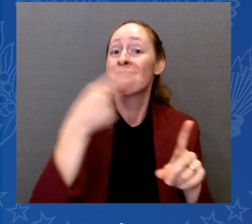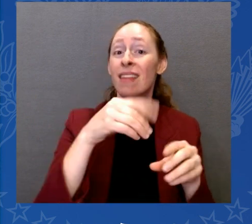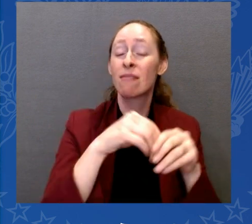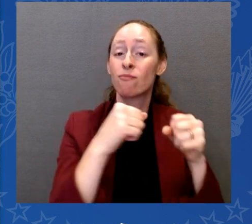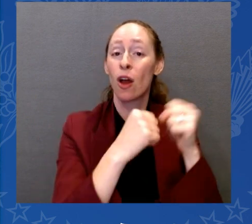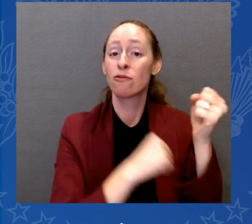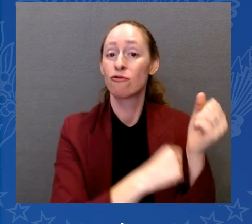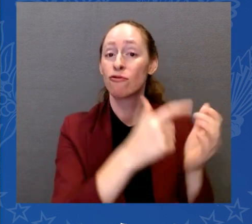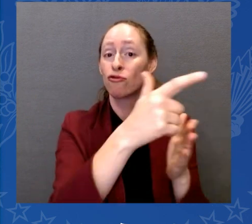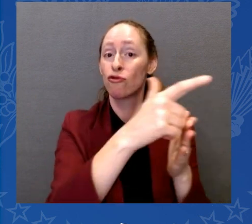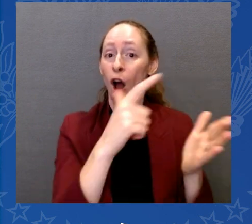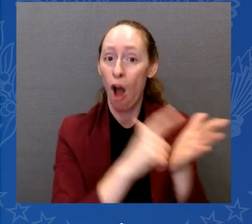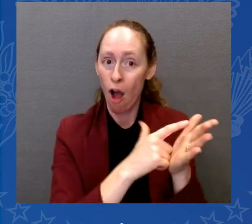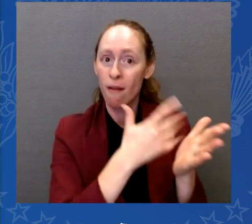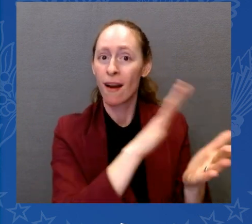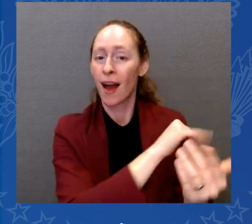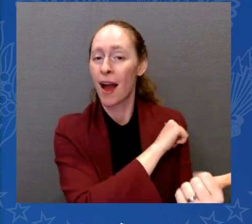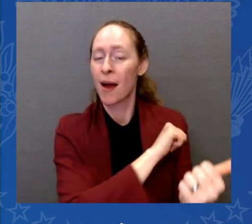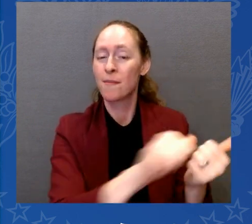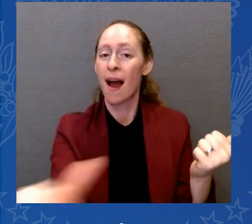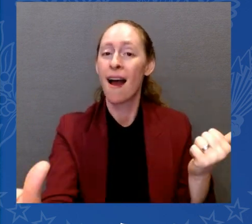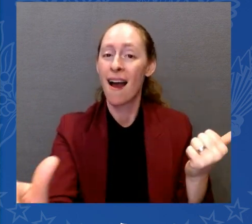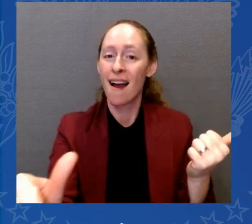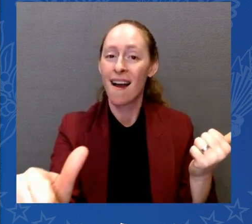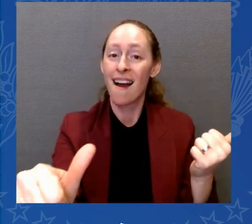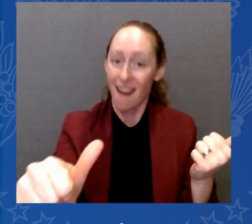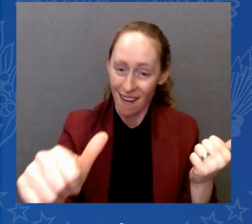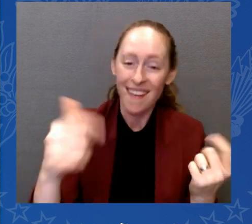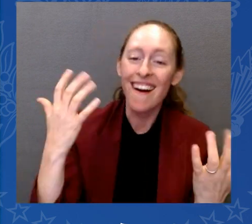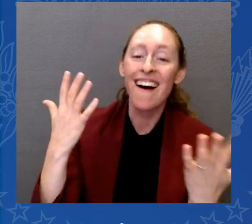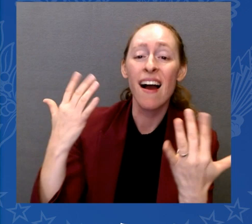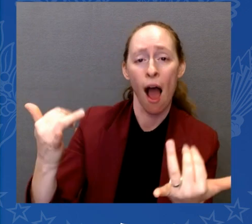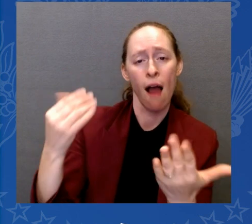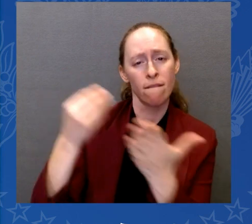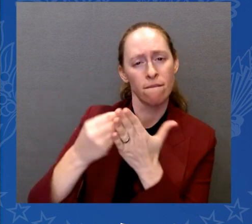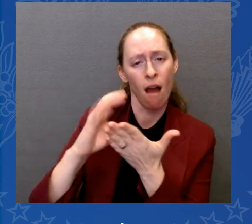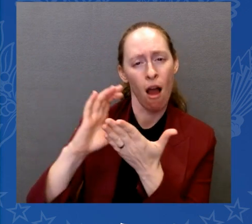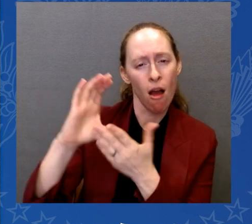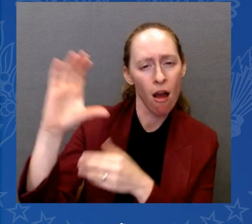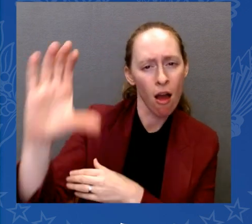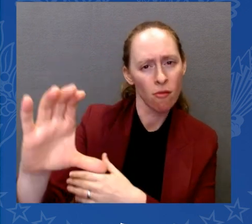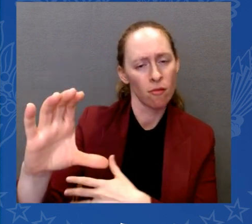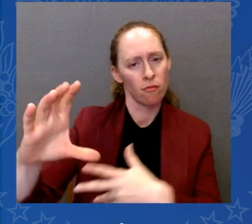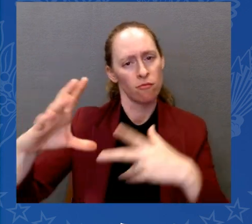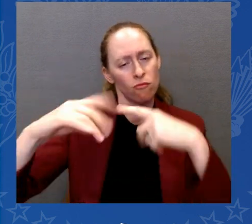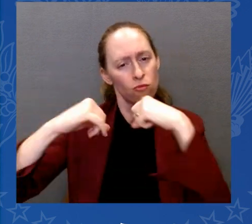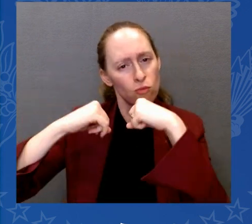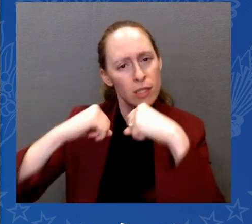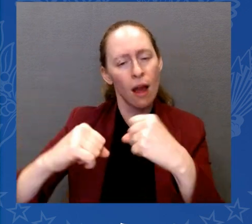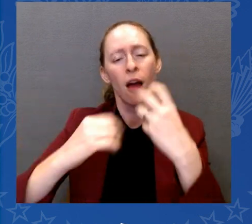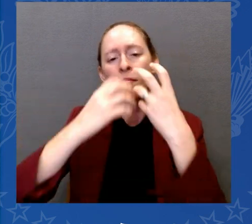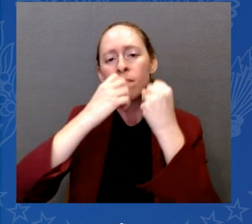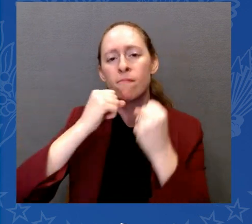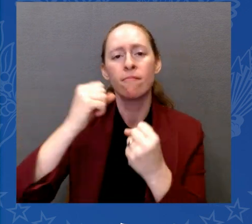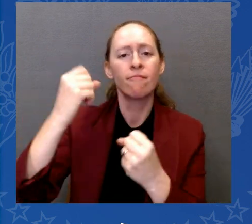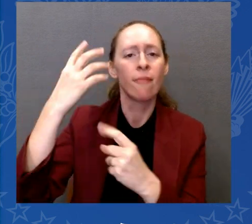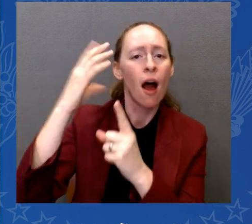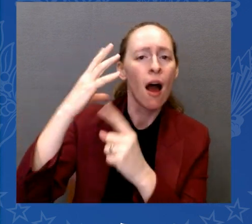We're investing billions of dollars to protect our iconic outdoors, preserve our historic sites, and address the devastating inflacts [impacts] of climate change.